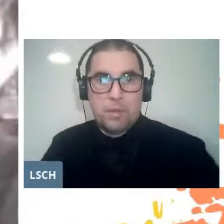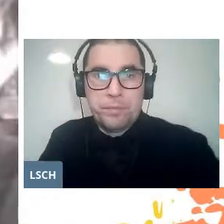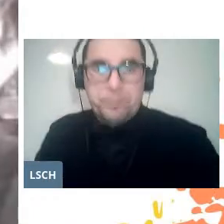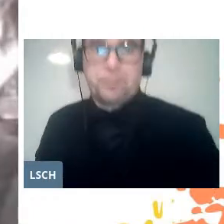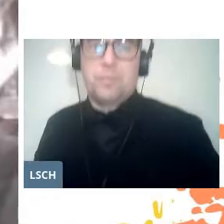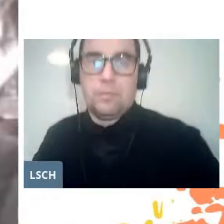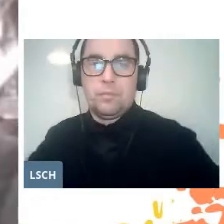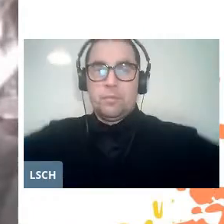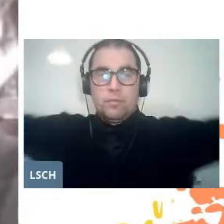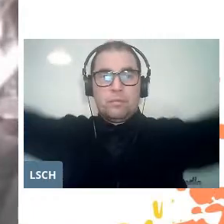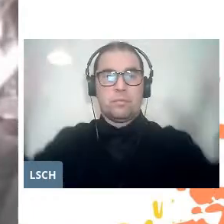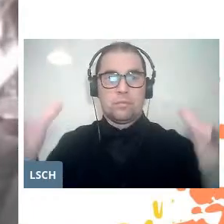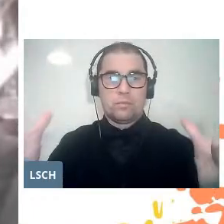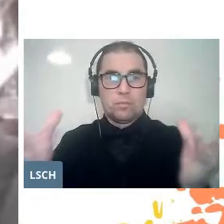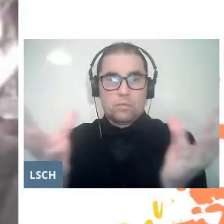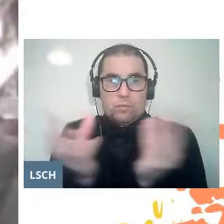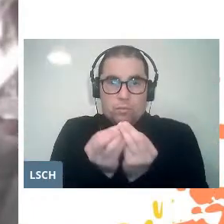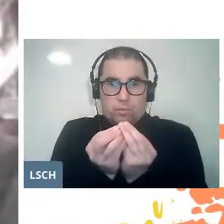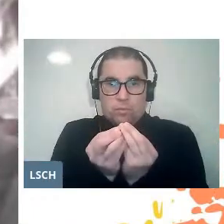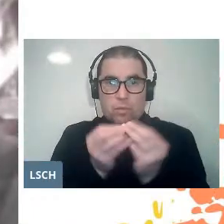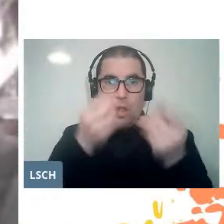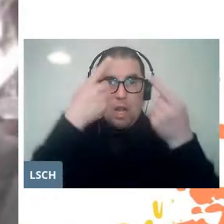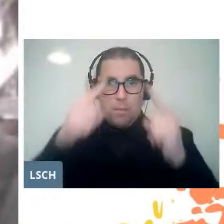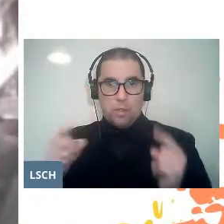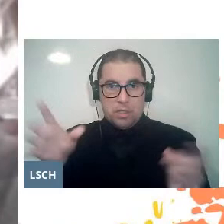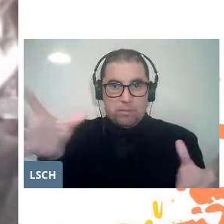of all the elements of music.